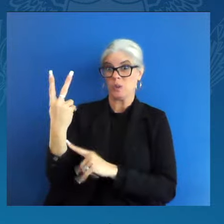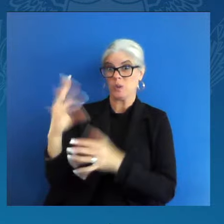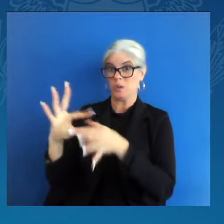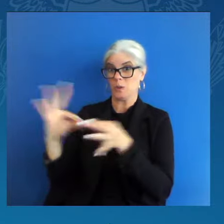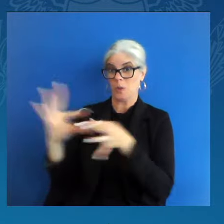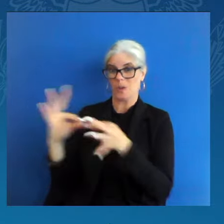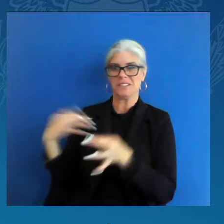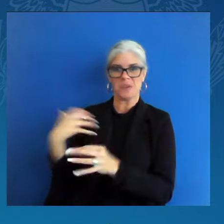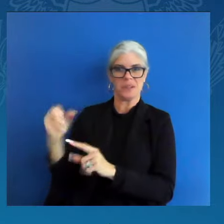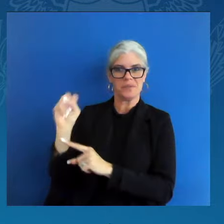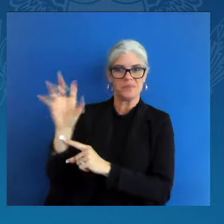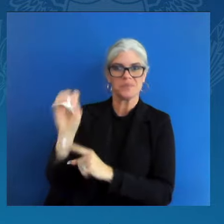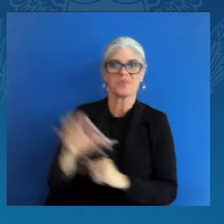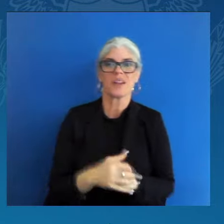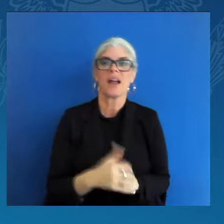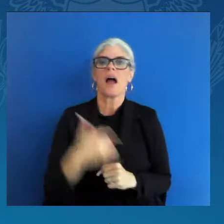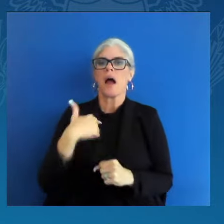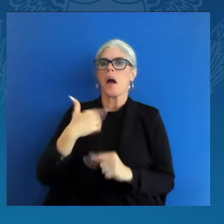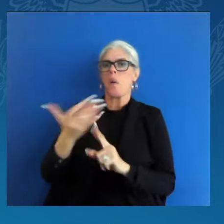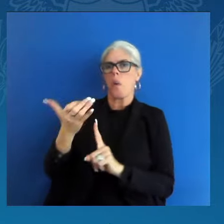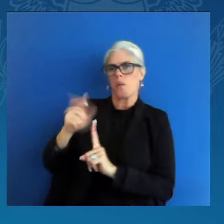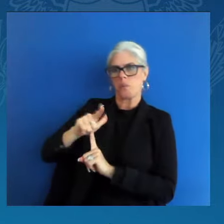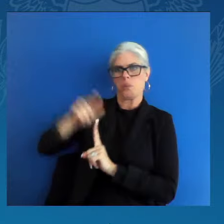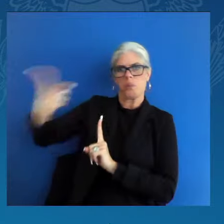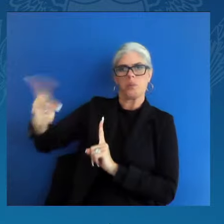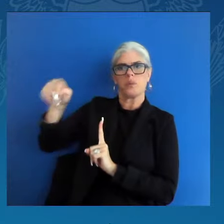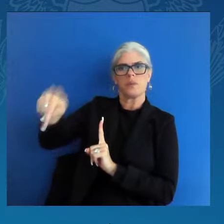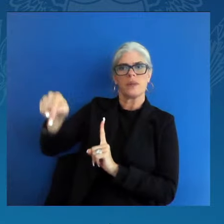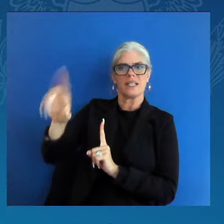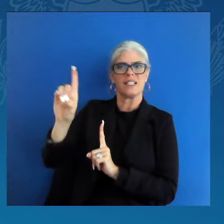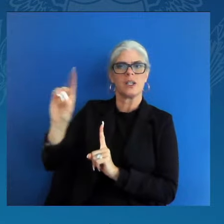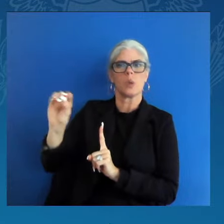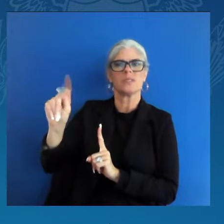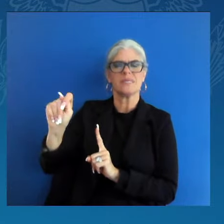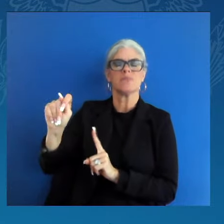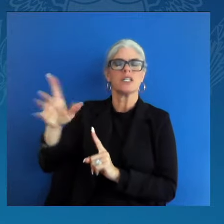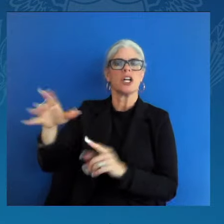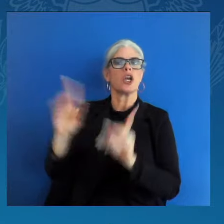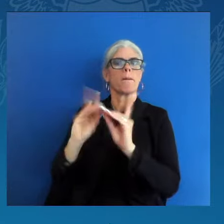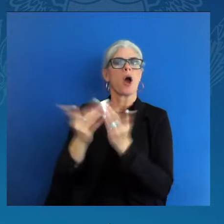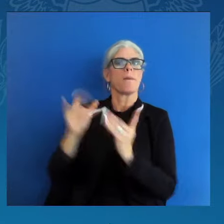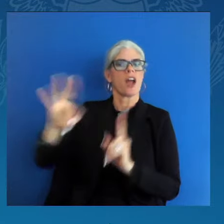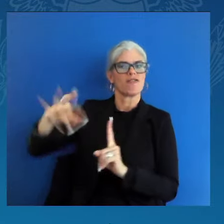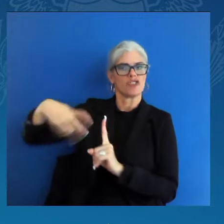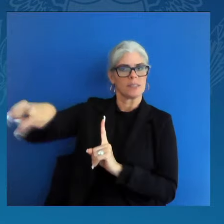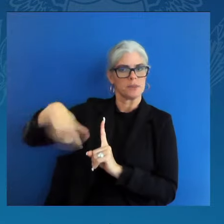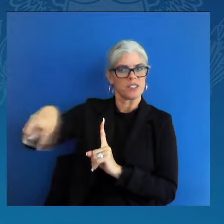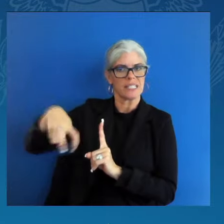and we'll go back to Deputy Secretary Graves. Earlier today, you heard the Vice President announce the policy framework